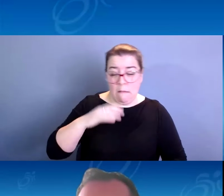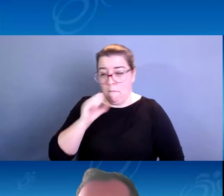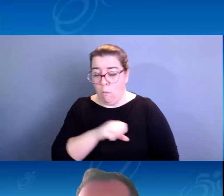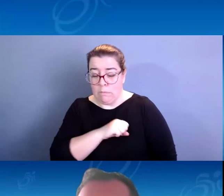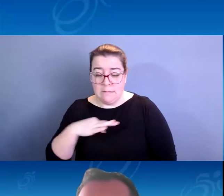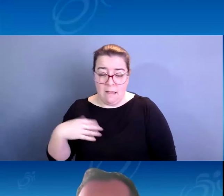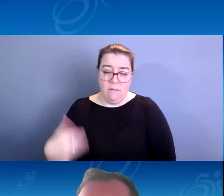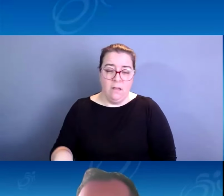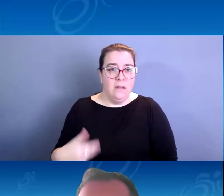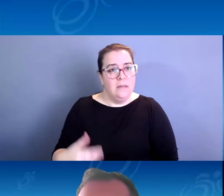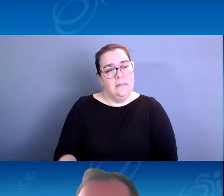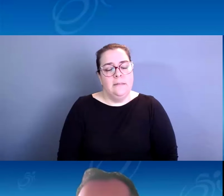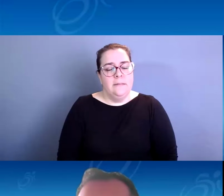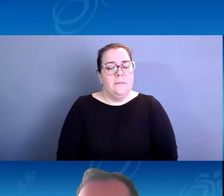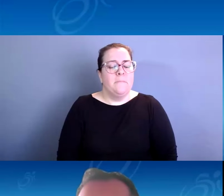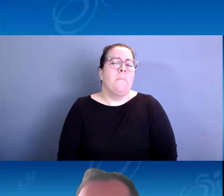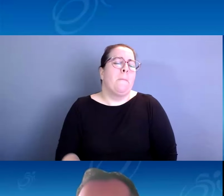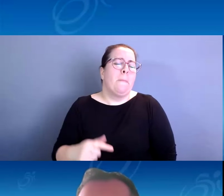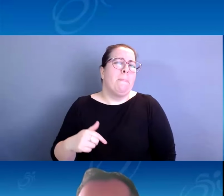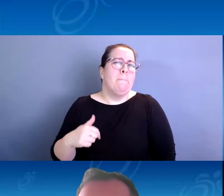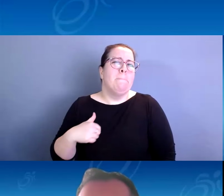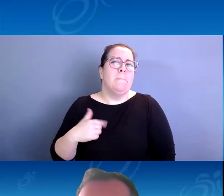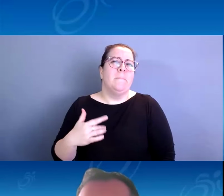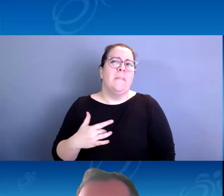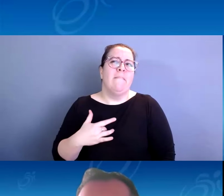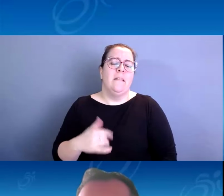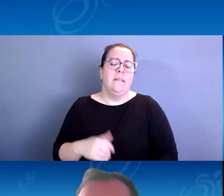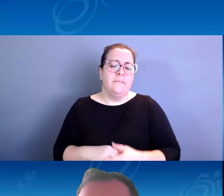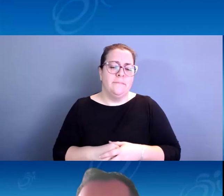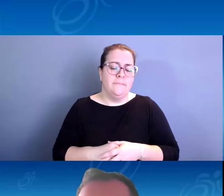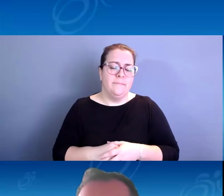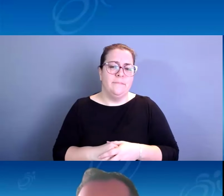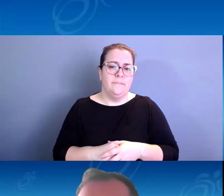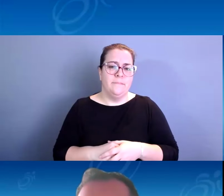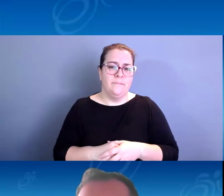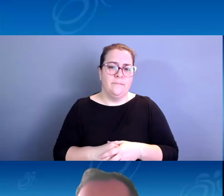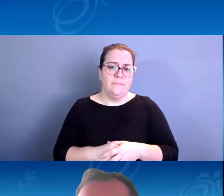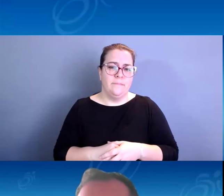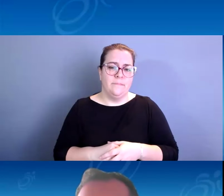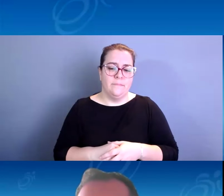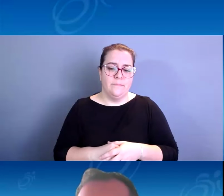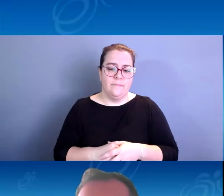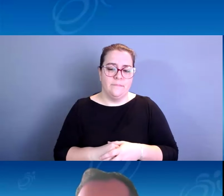I think one of the challenges needs to be said. I'm going to go back to again, I would love to see a leader